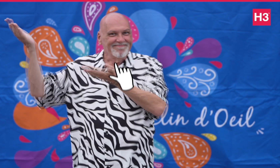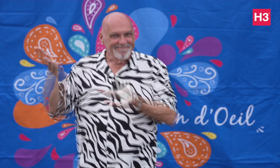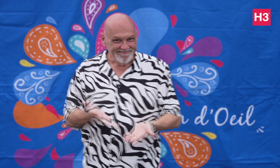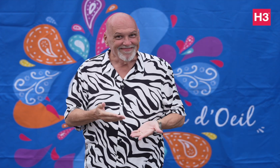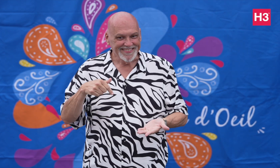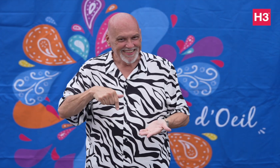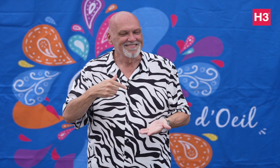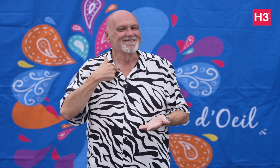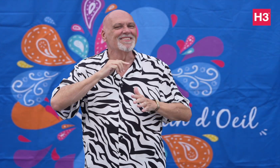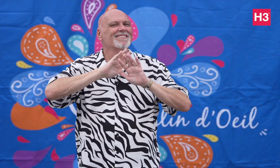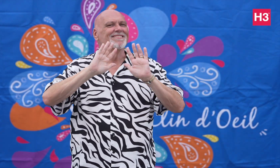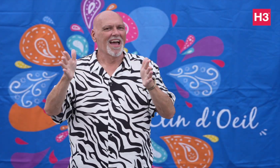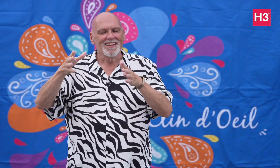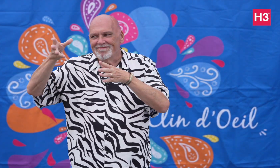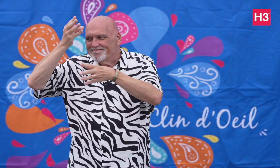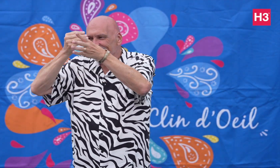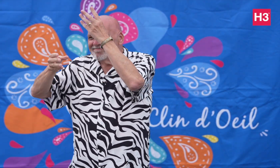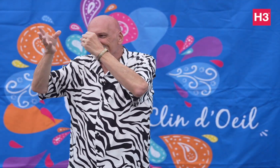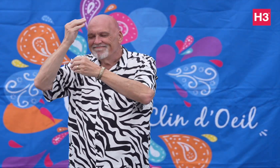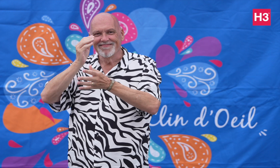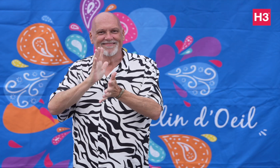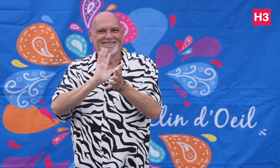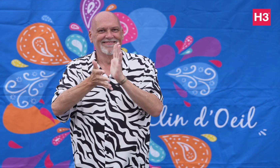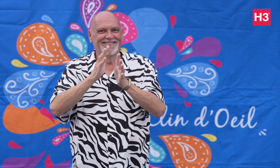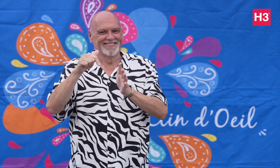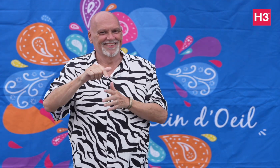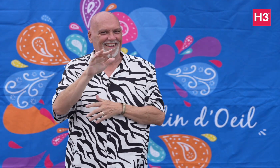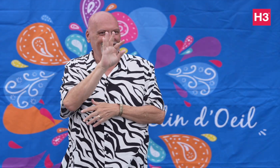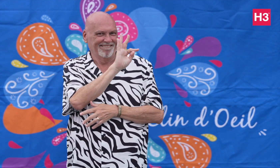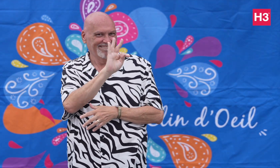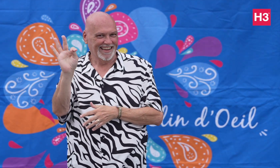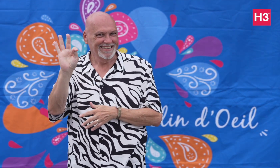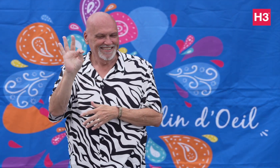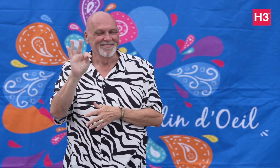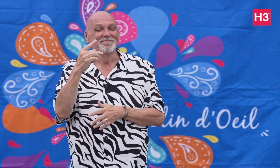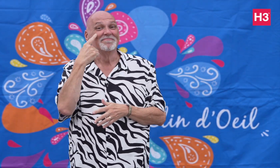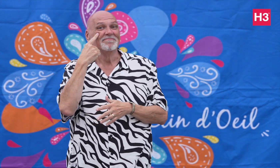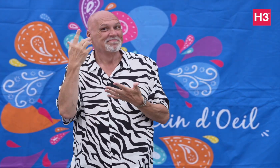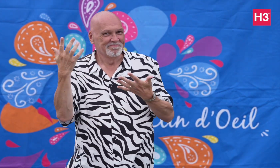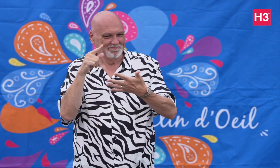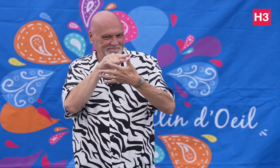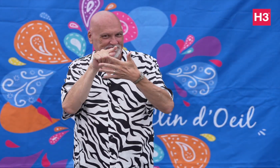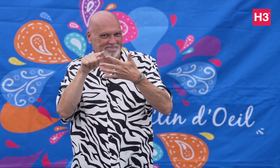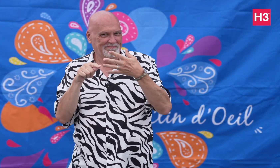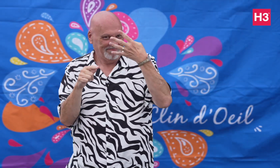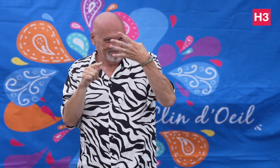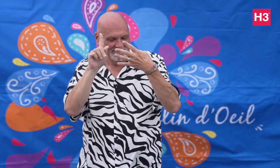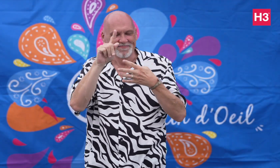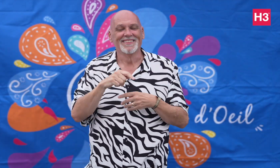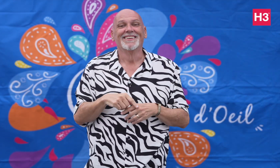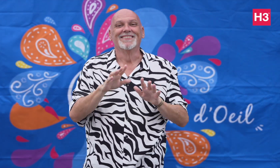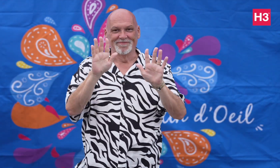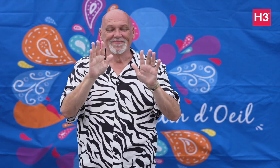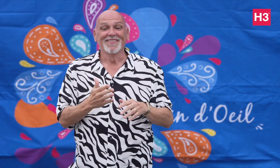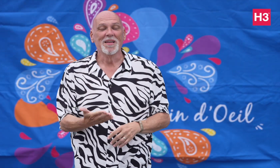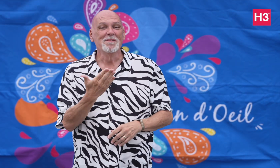[Anselmo]: I’ve picked up some French Sign Language (LSF) since I’ve been here! Let me teach you four LSF signs: